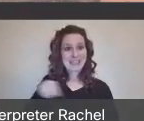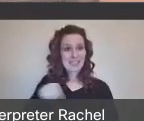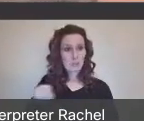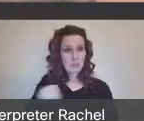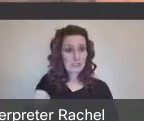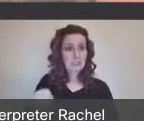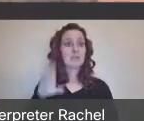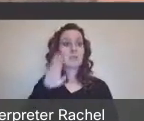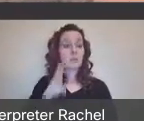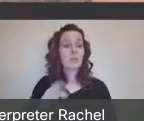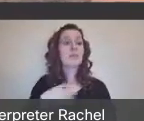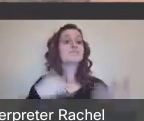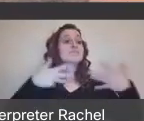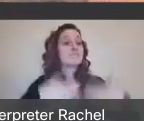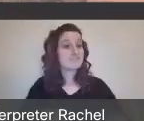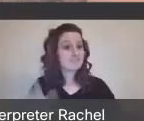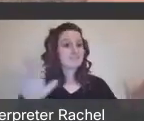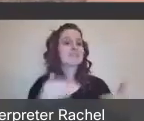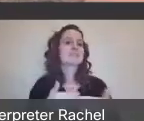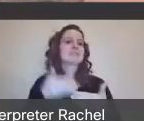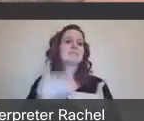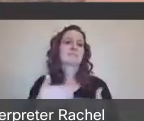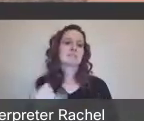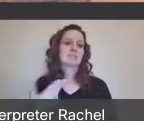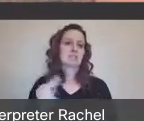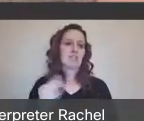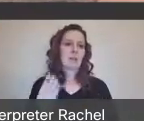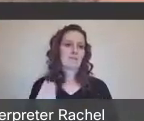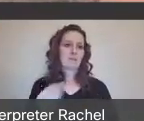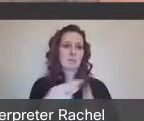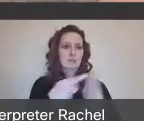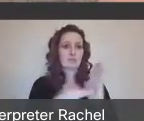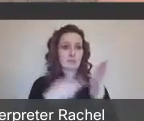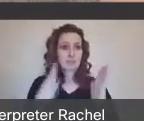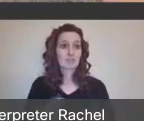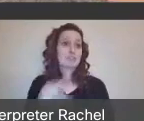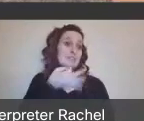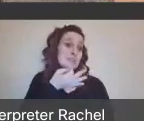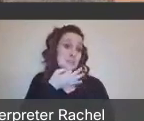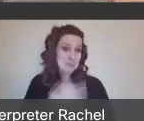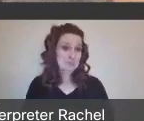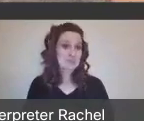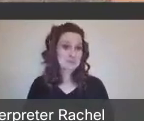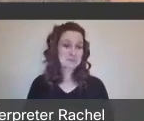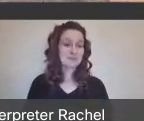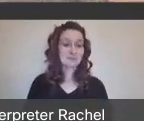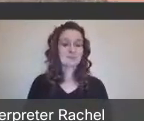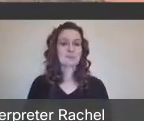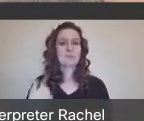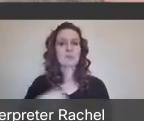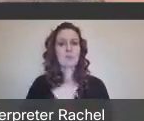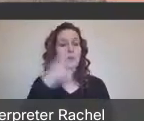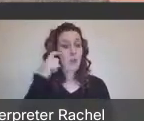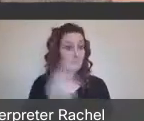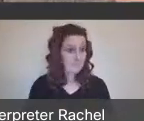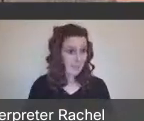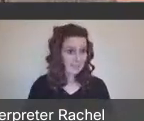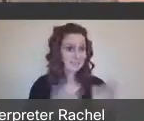we will be able to move on to January 14th very soon. We are finding, not surprisingly, that some of